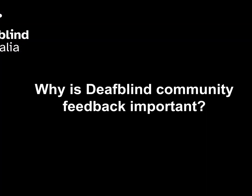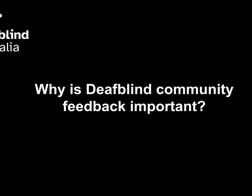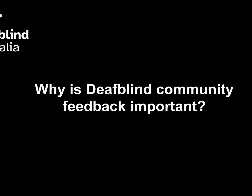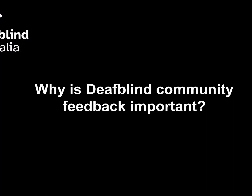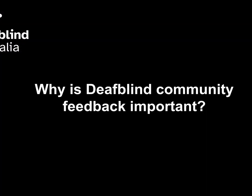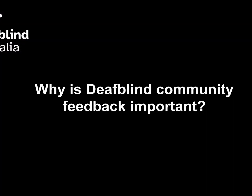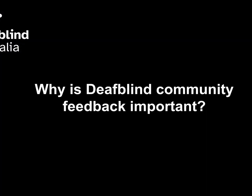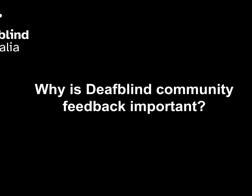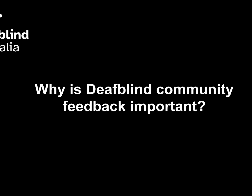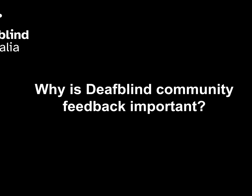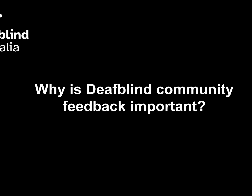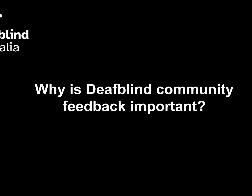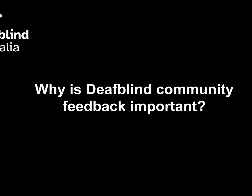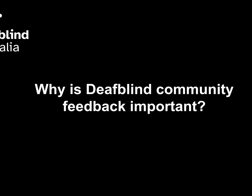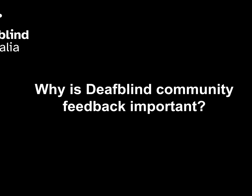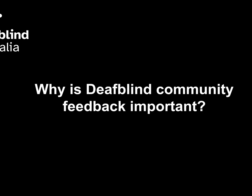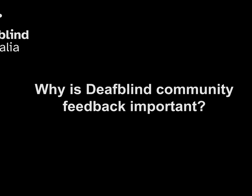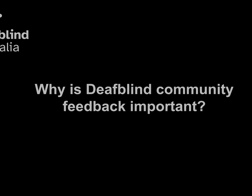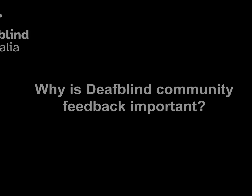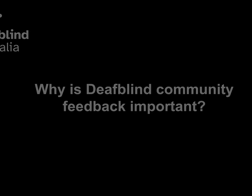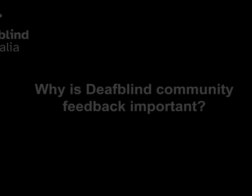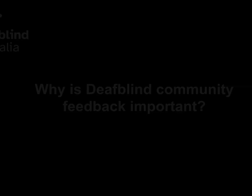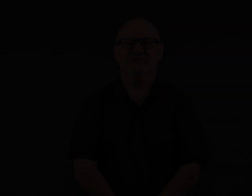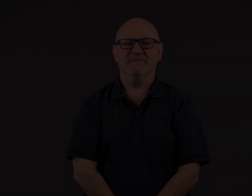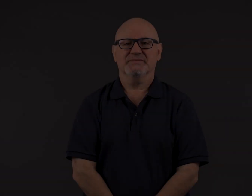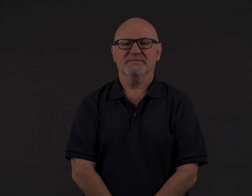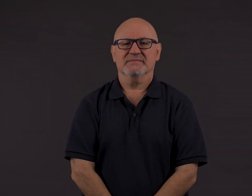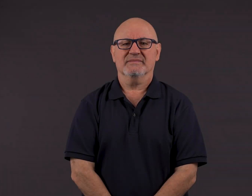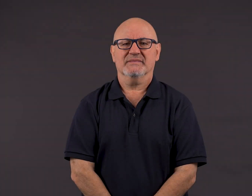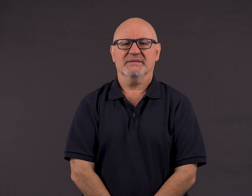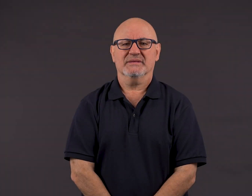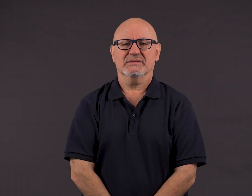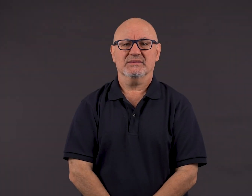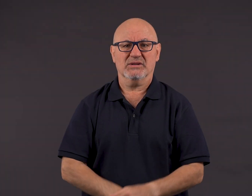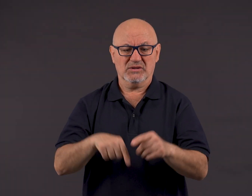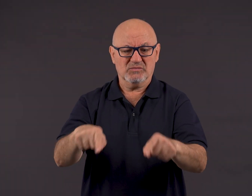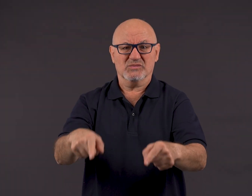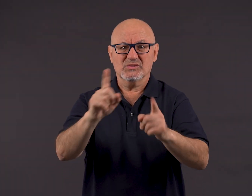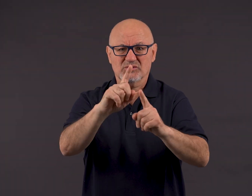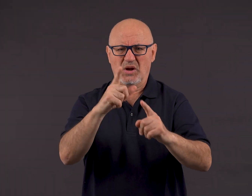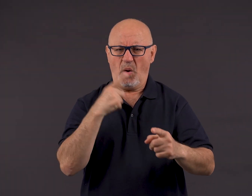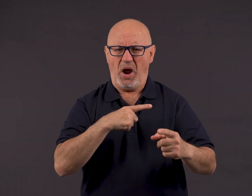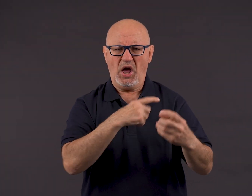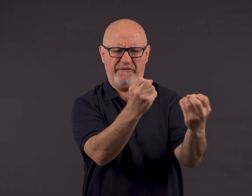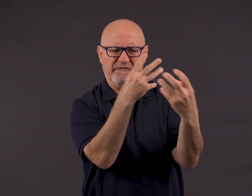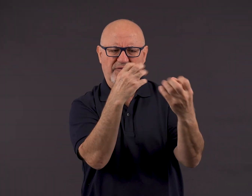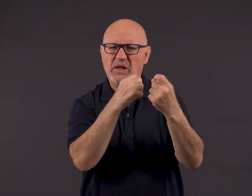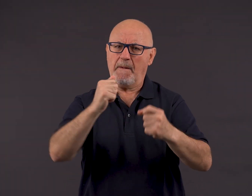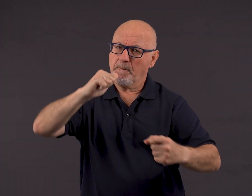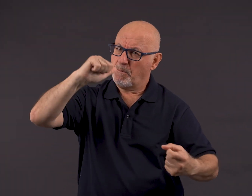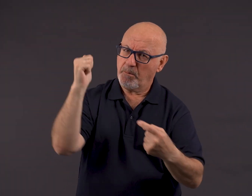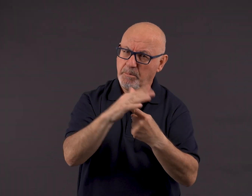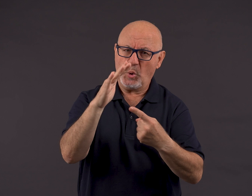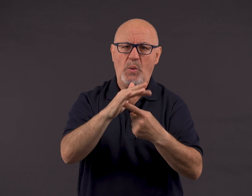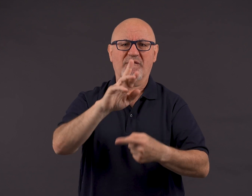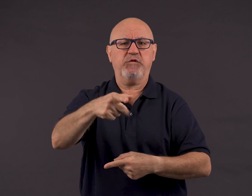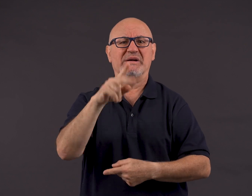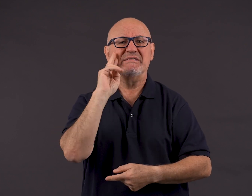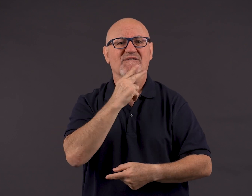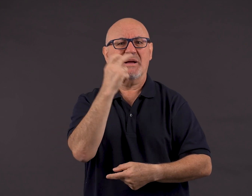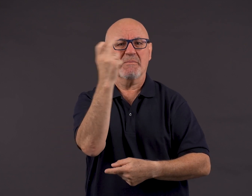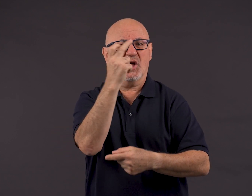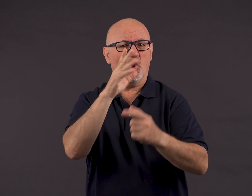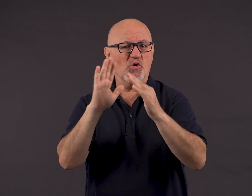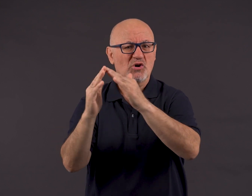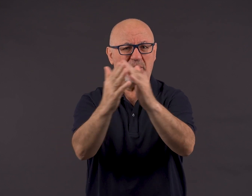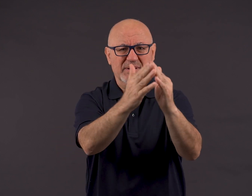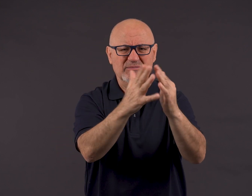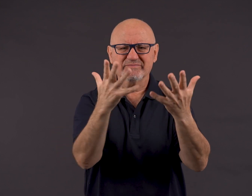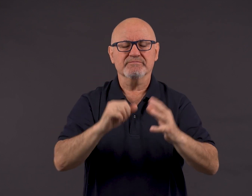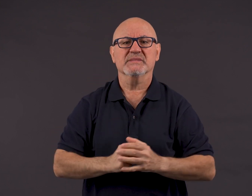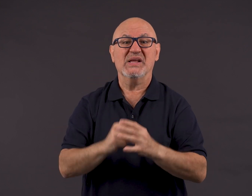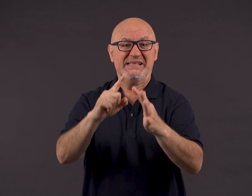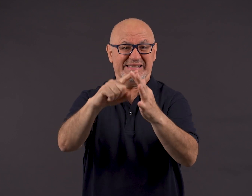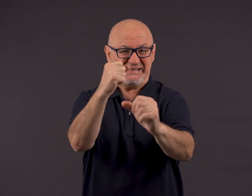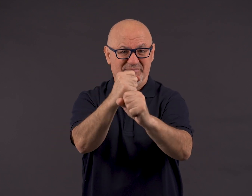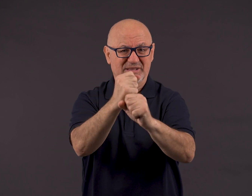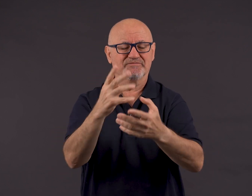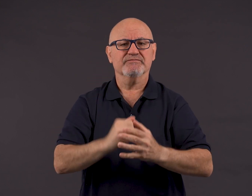Why is Deafblind Community feedback important? The government for example will sometimes ask